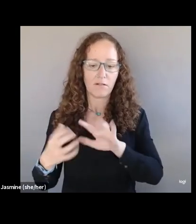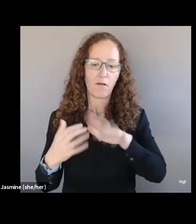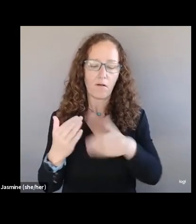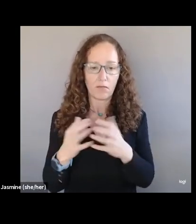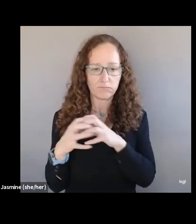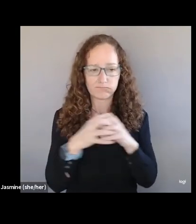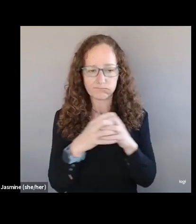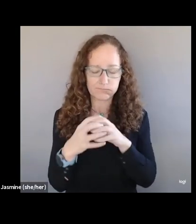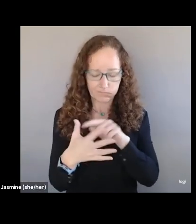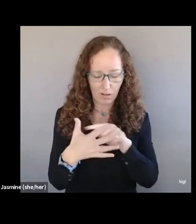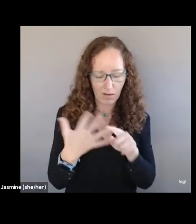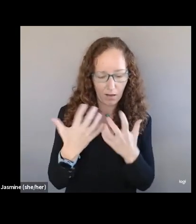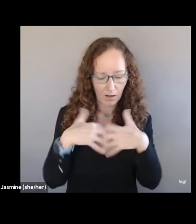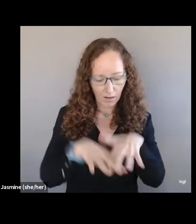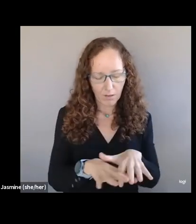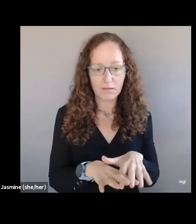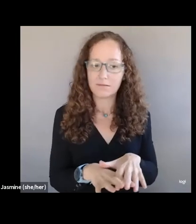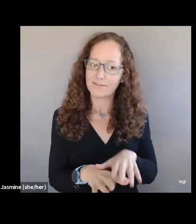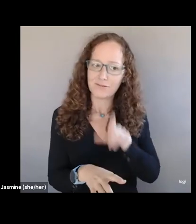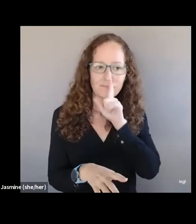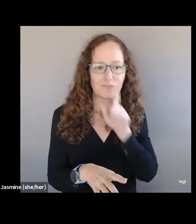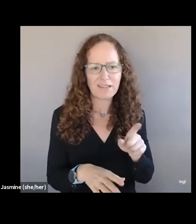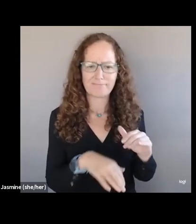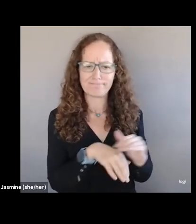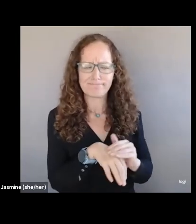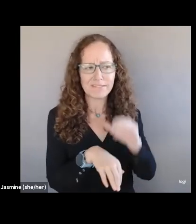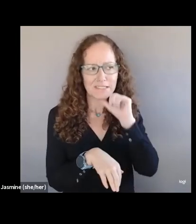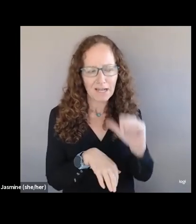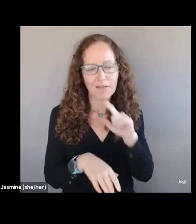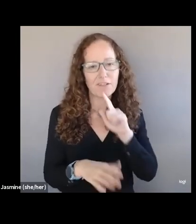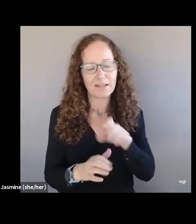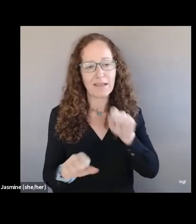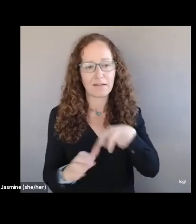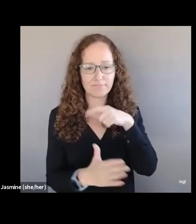words. And if you have the book with you, I'm on page 155. Under